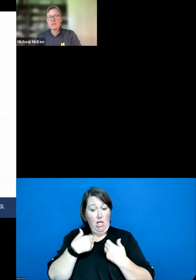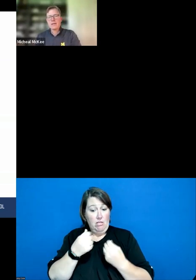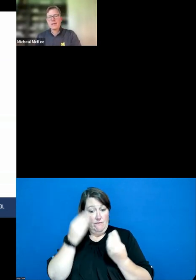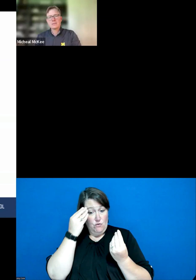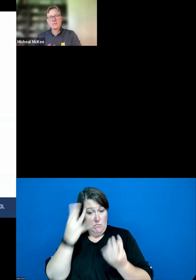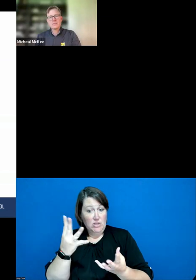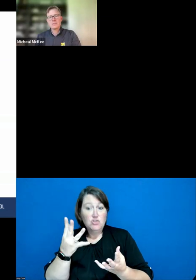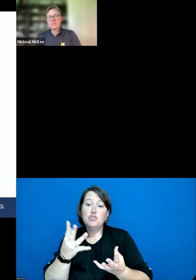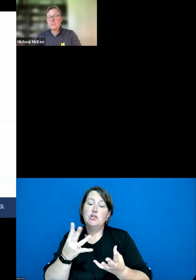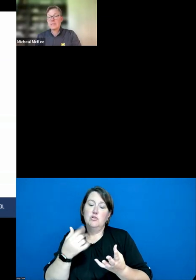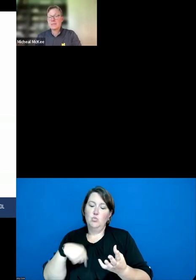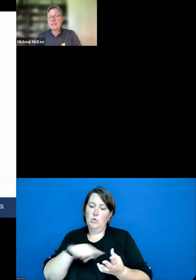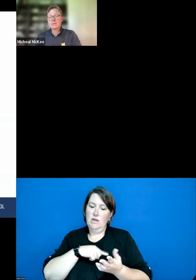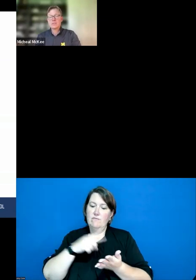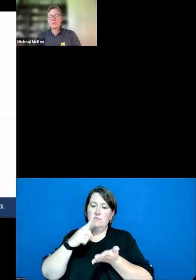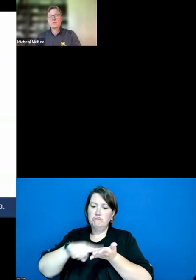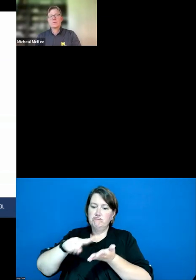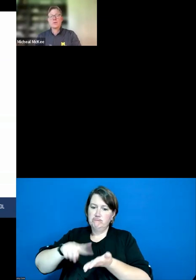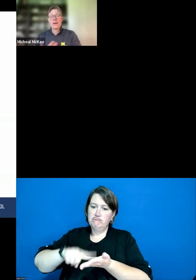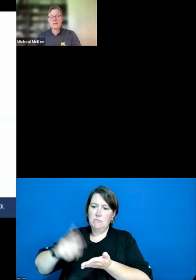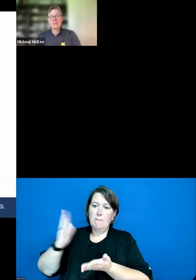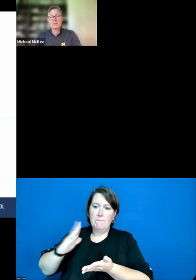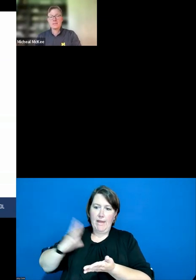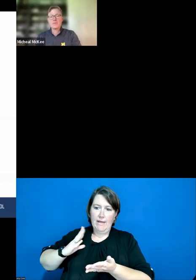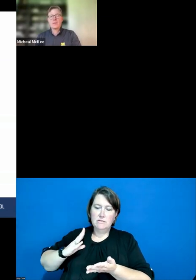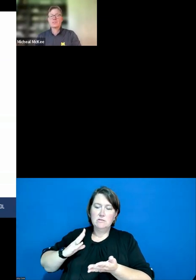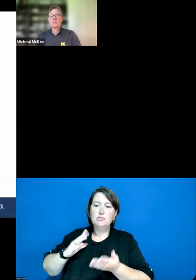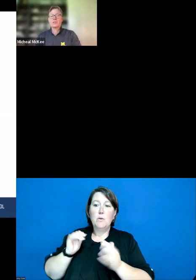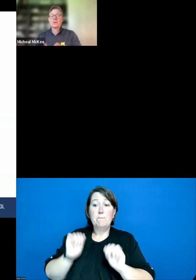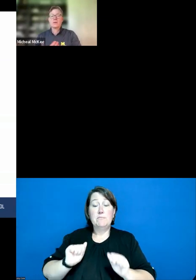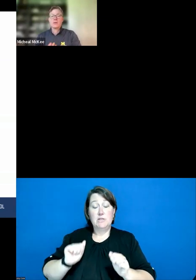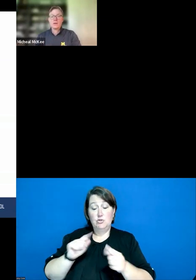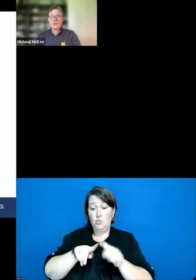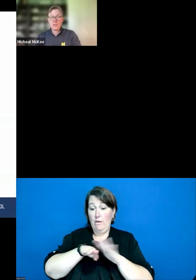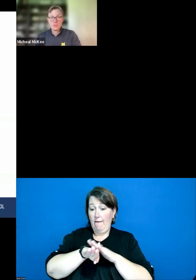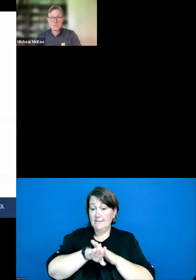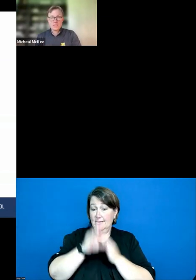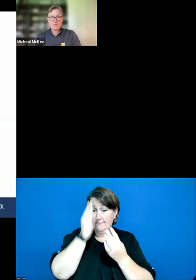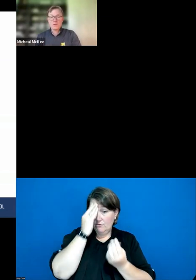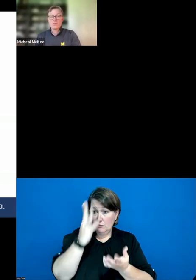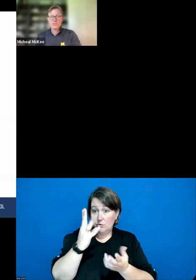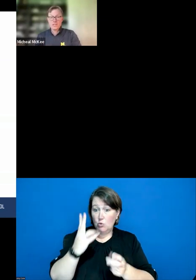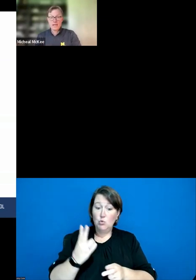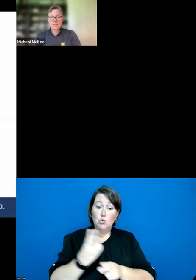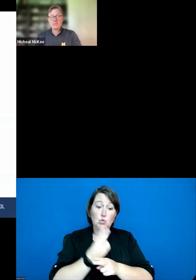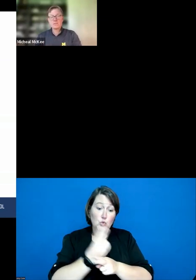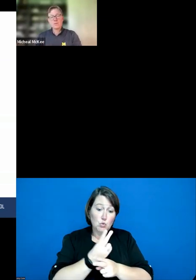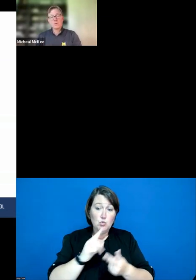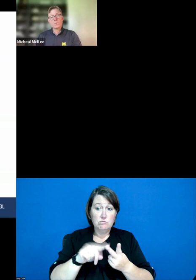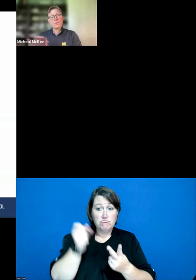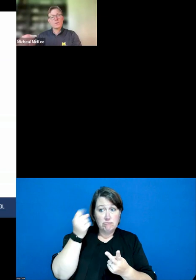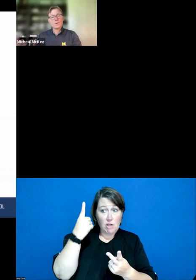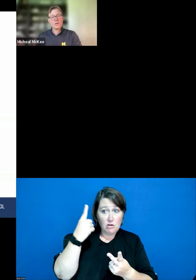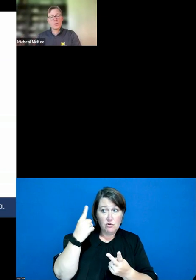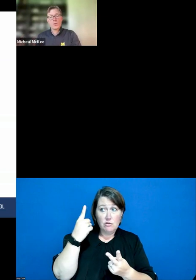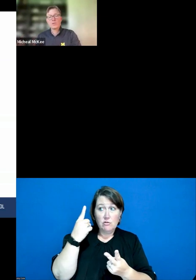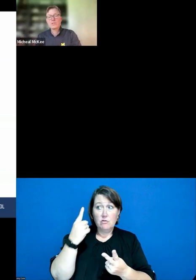And so this is an ability to access information, use it, understand it, so in order